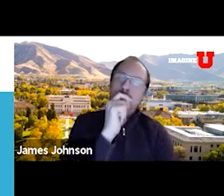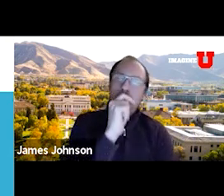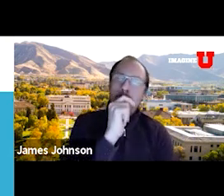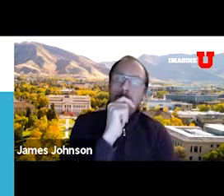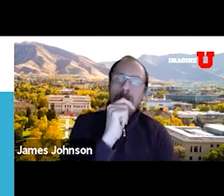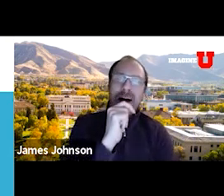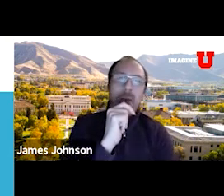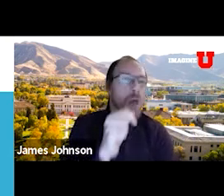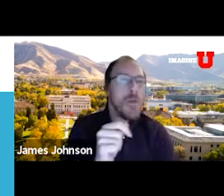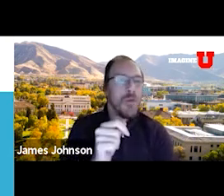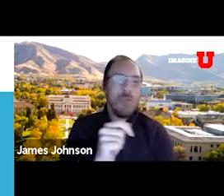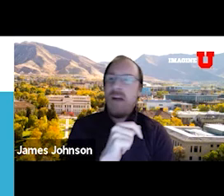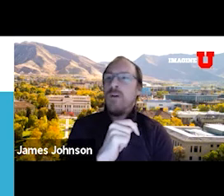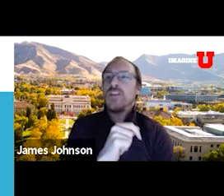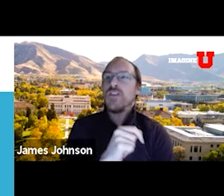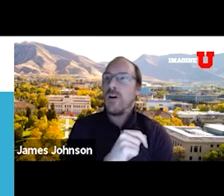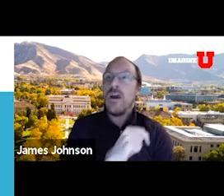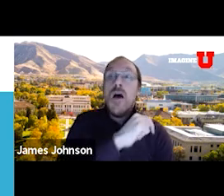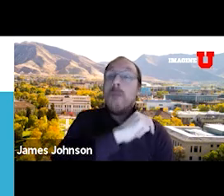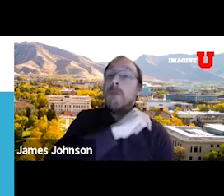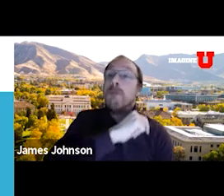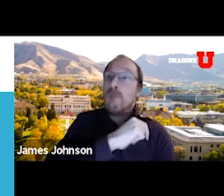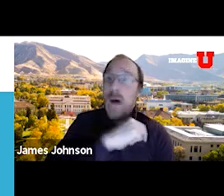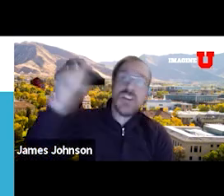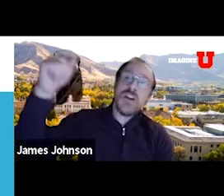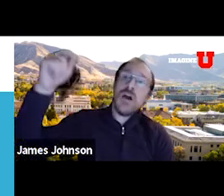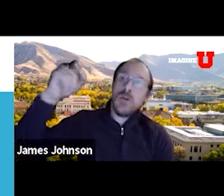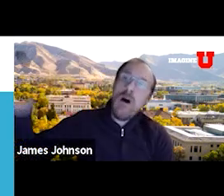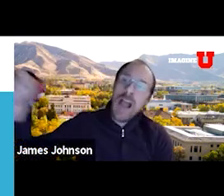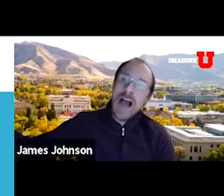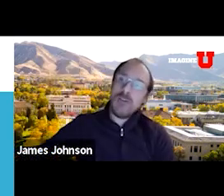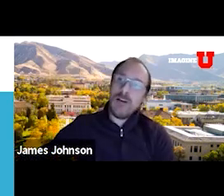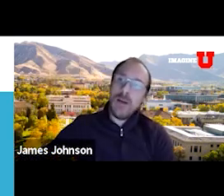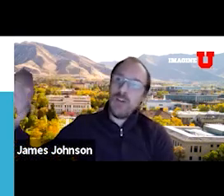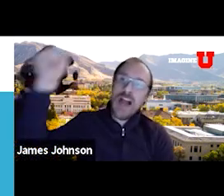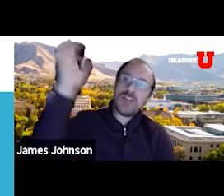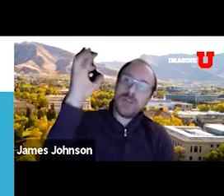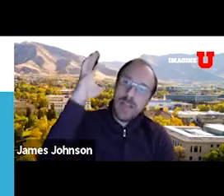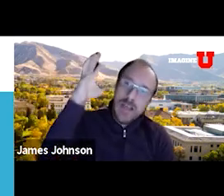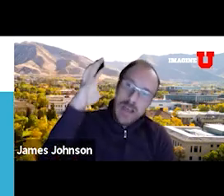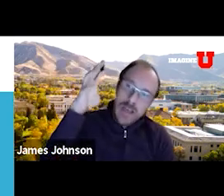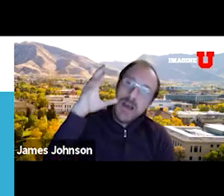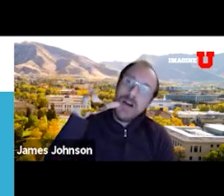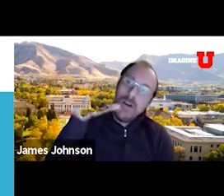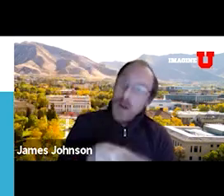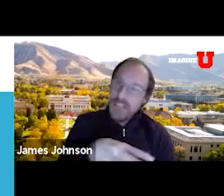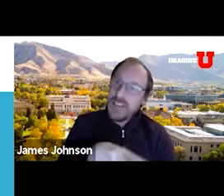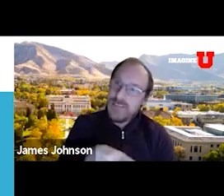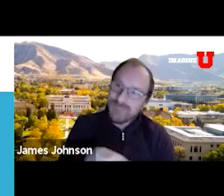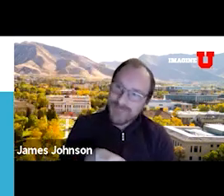a moment where my voice is heard much long after it was actually voiced,